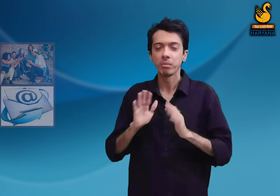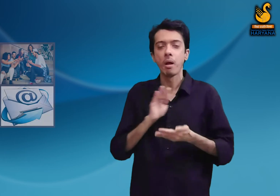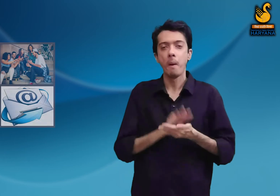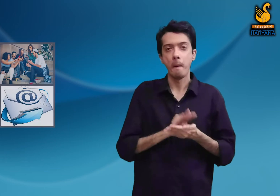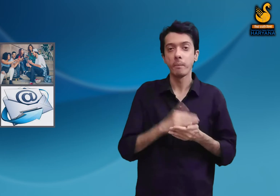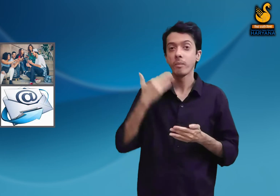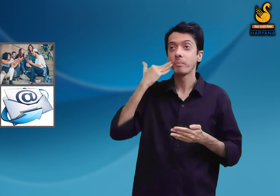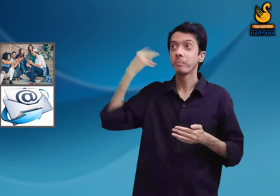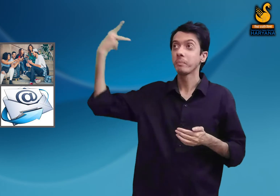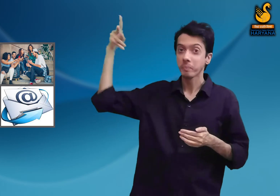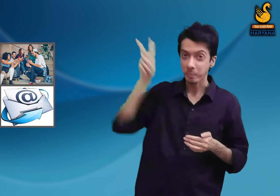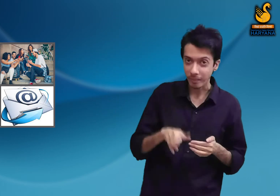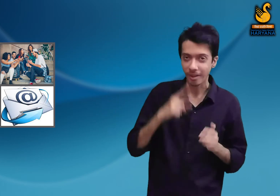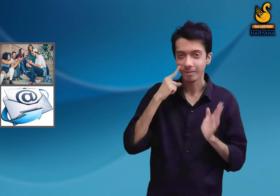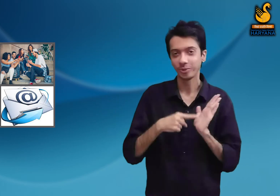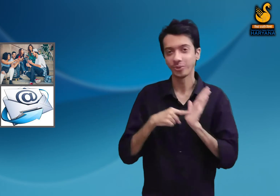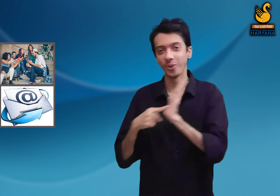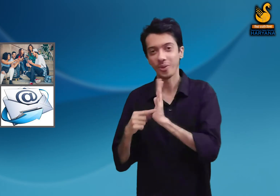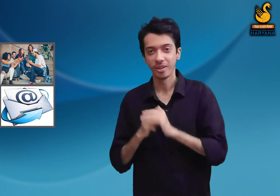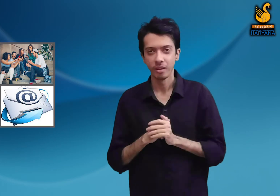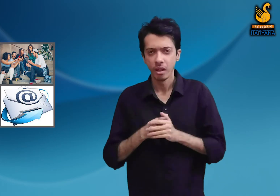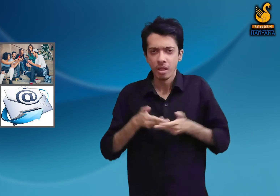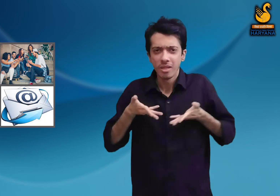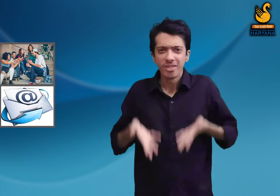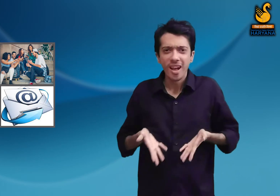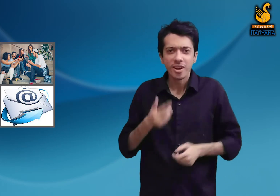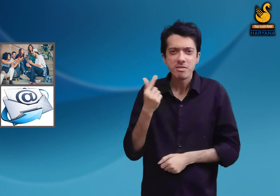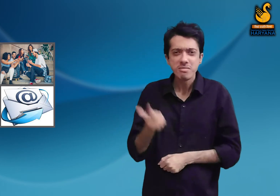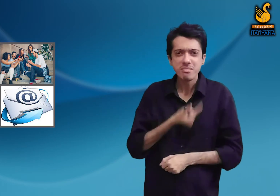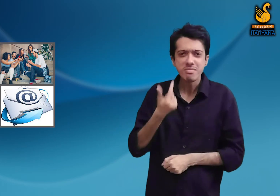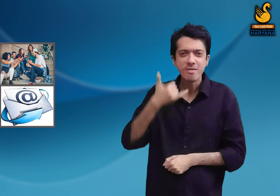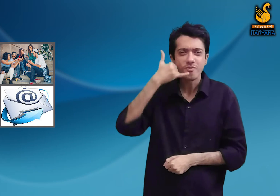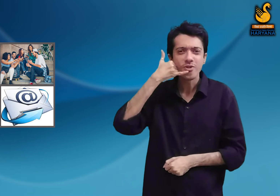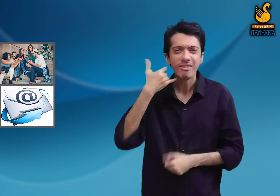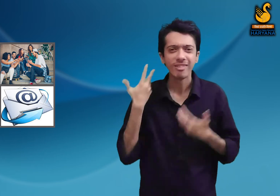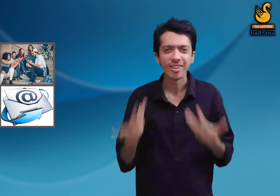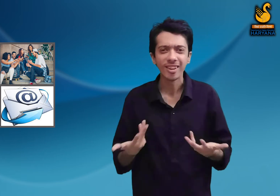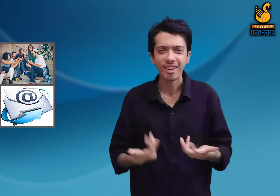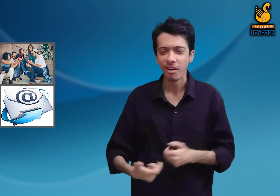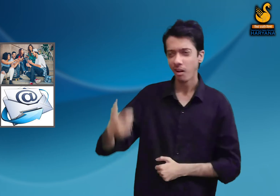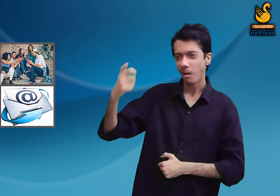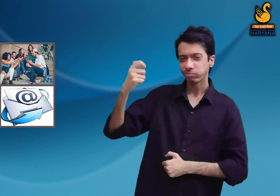Or to save the cost w e would keep it with us and show to our dear ones when we would meet today. Today we have mobile phones,